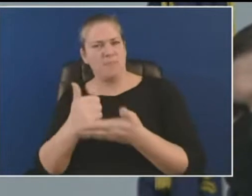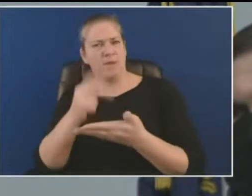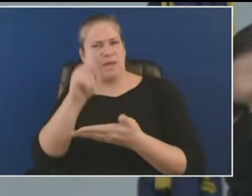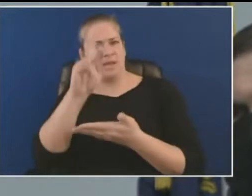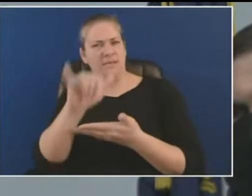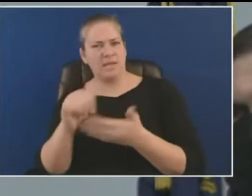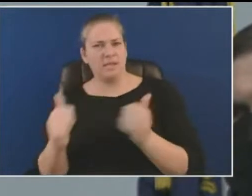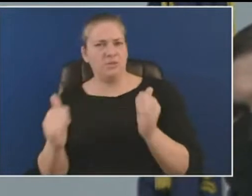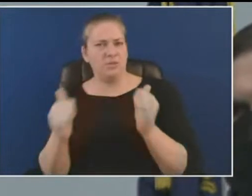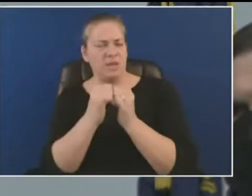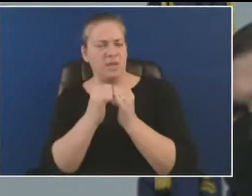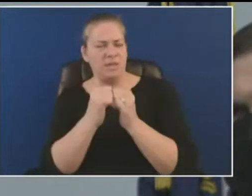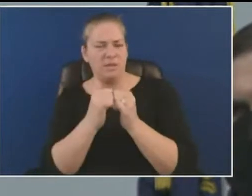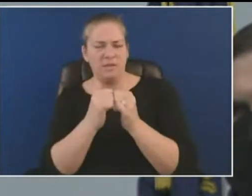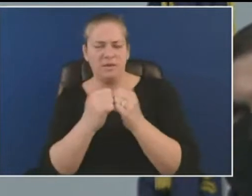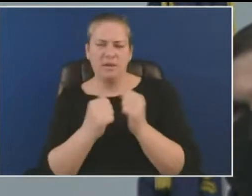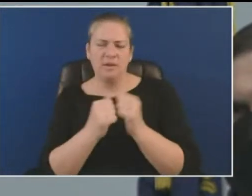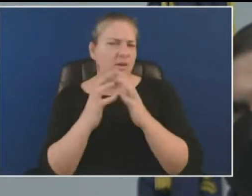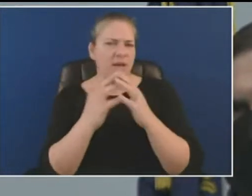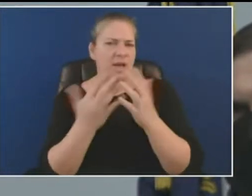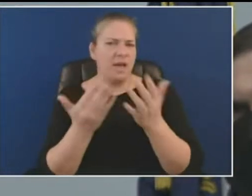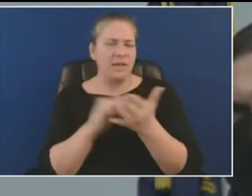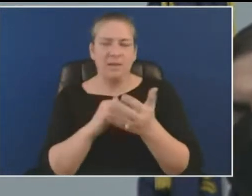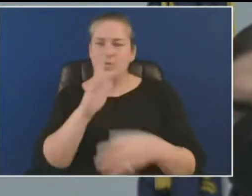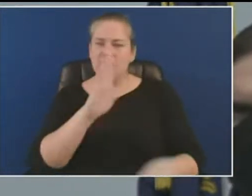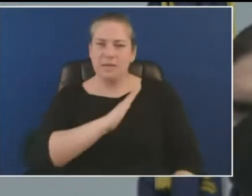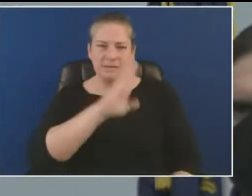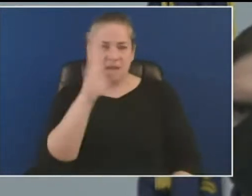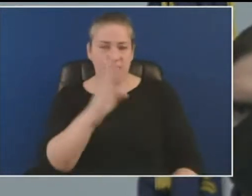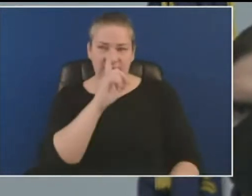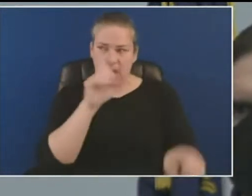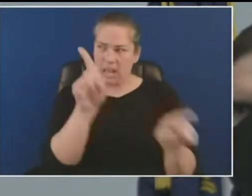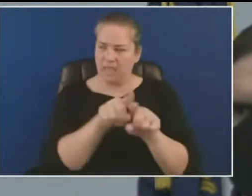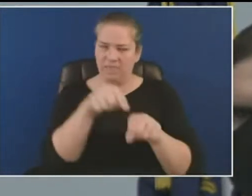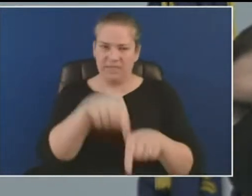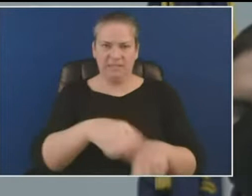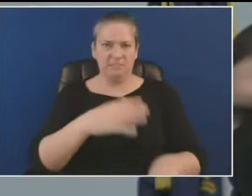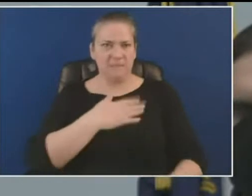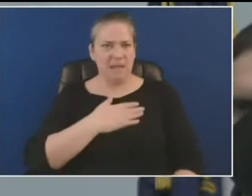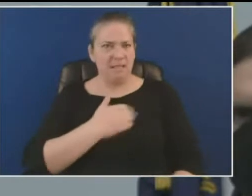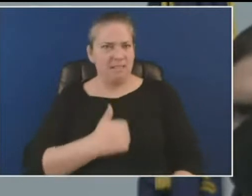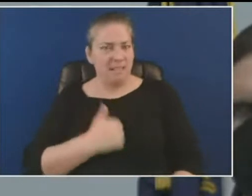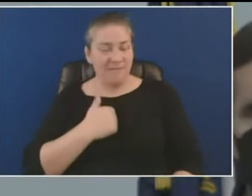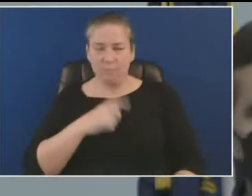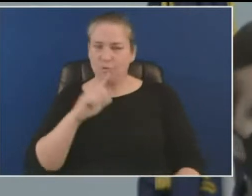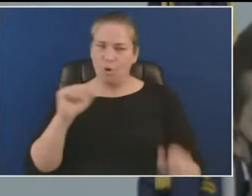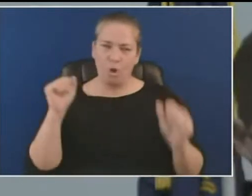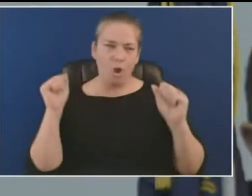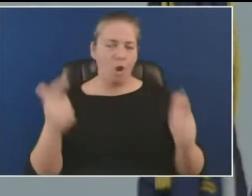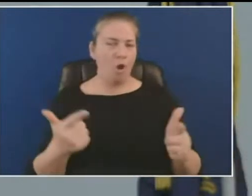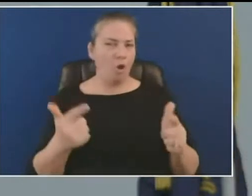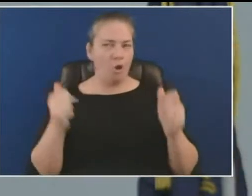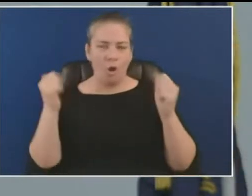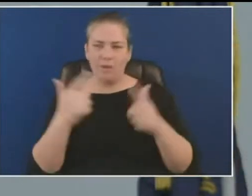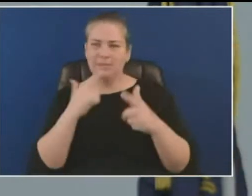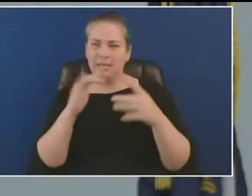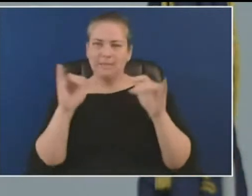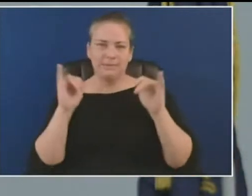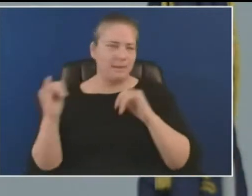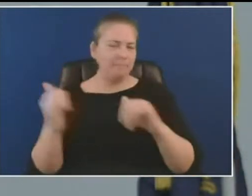I've never seen anything like this in my lifetime. I'm certain that is what everybody in this room would say never happened.